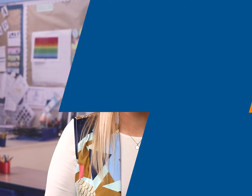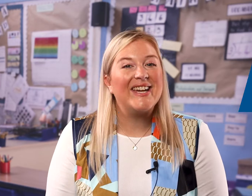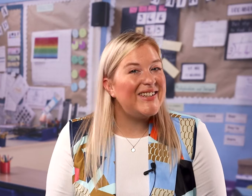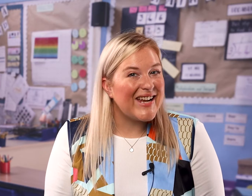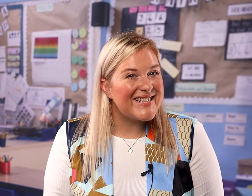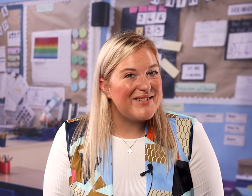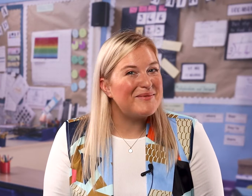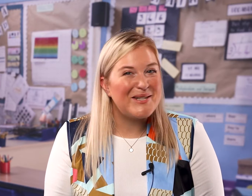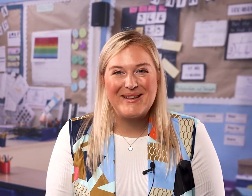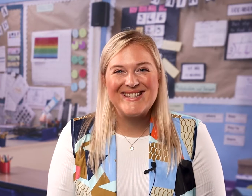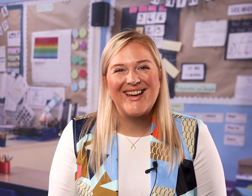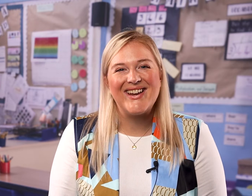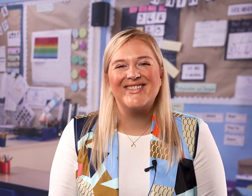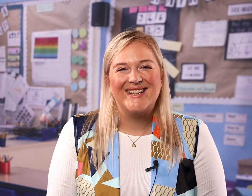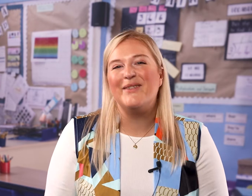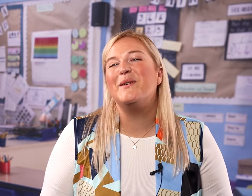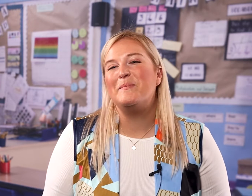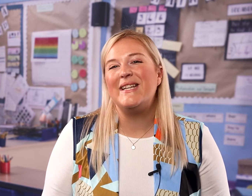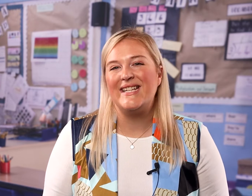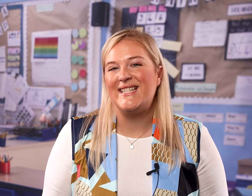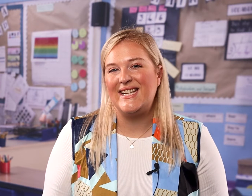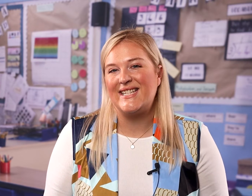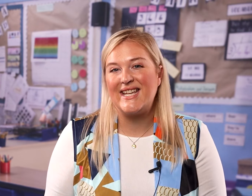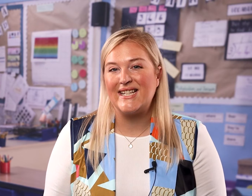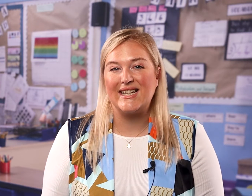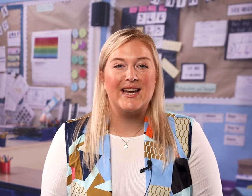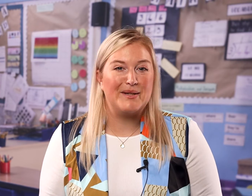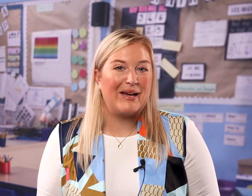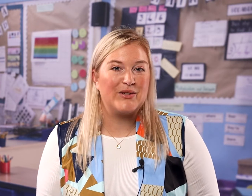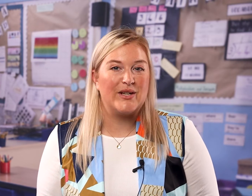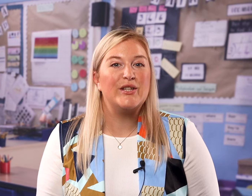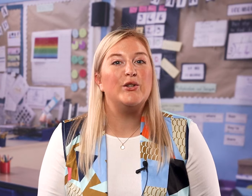Thank you Natalie from two months ago! It would be easy to think learning Makaton